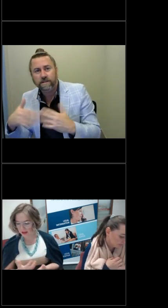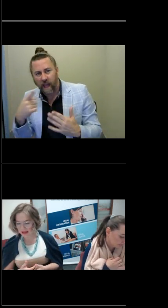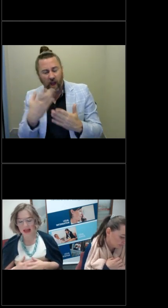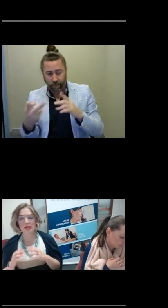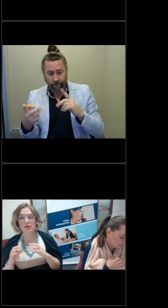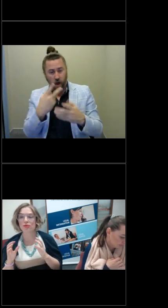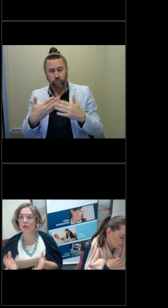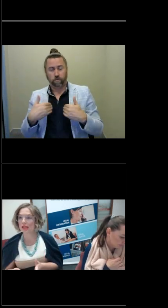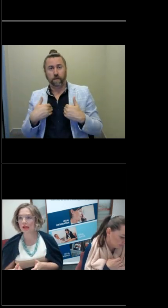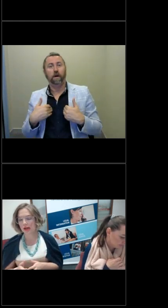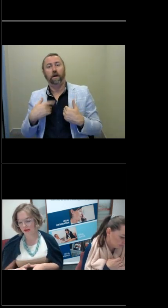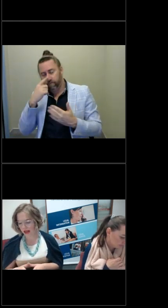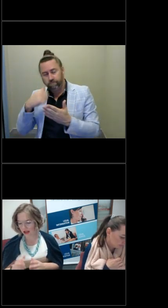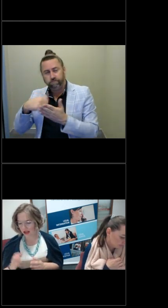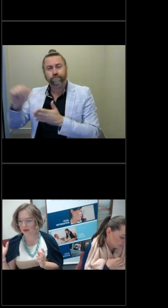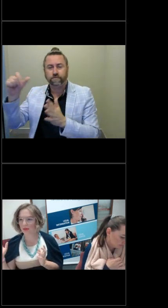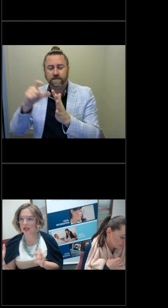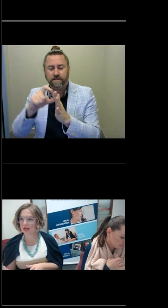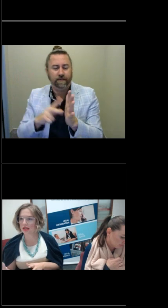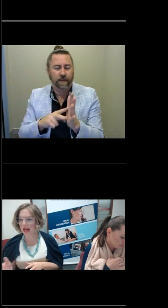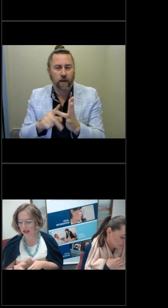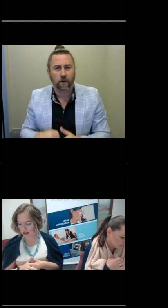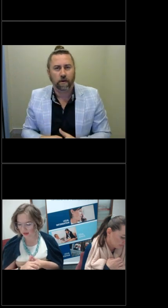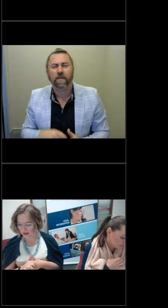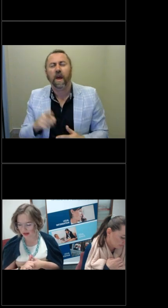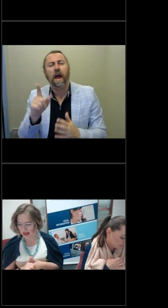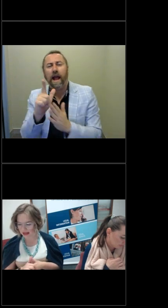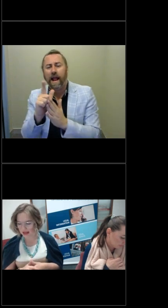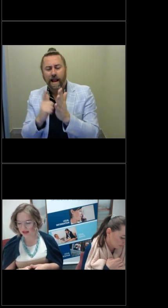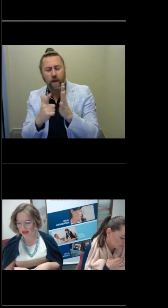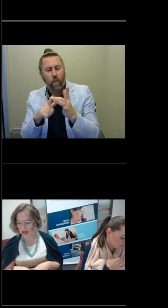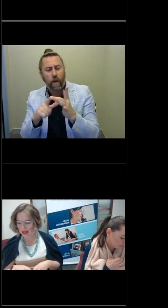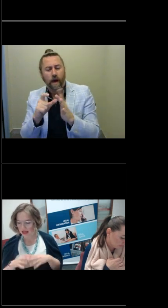Legal Aid Queensland has a really great facts sheet which is attached as one of the handouts